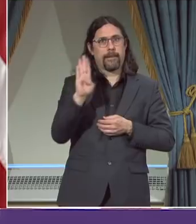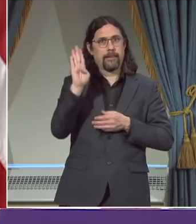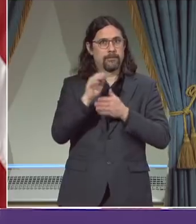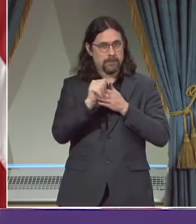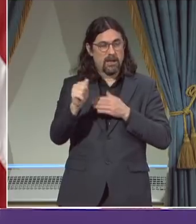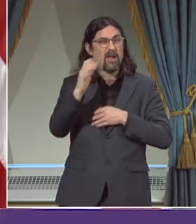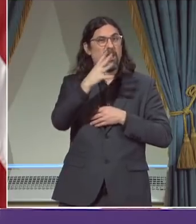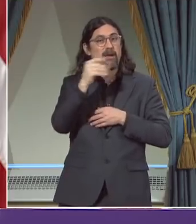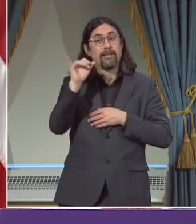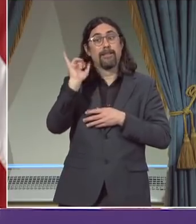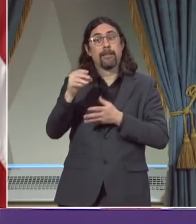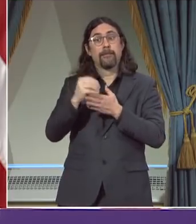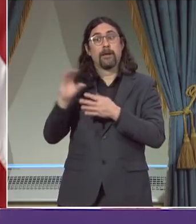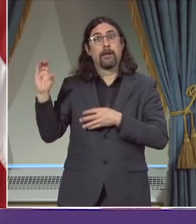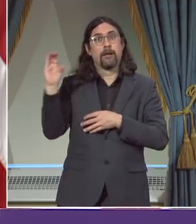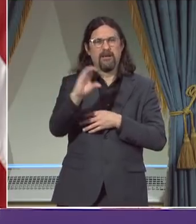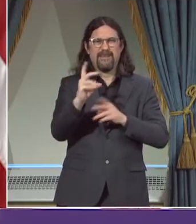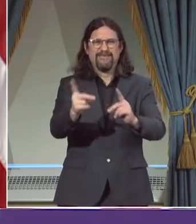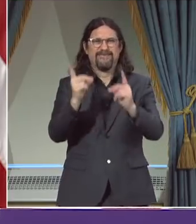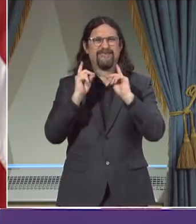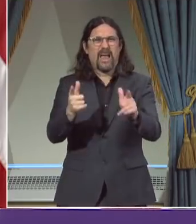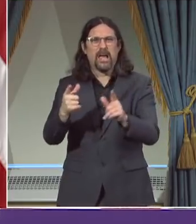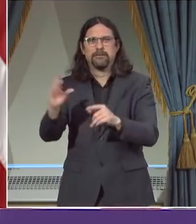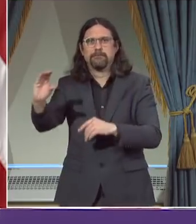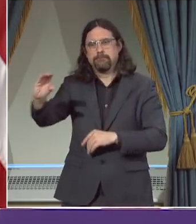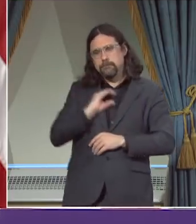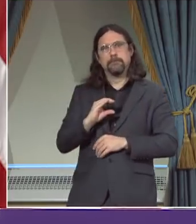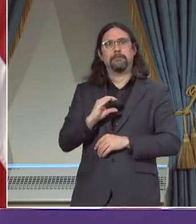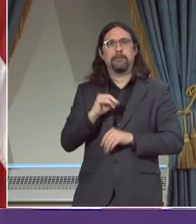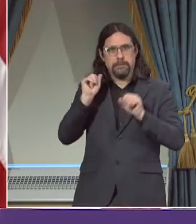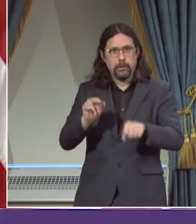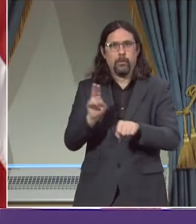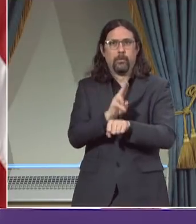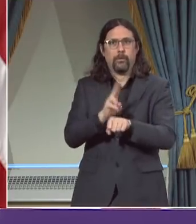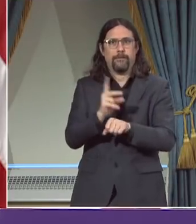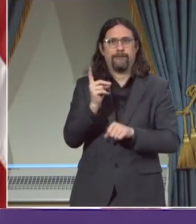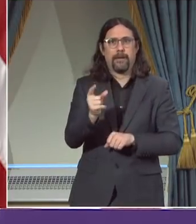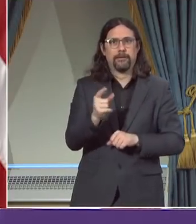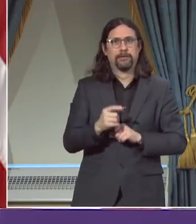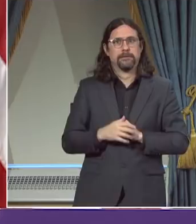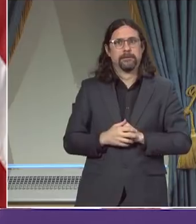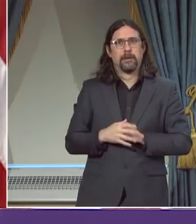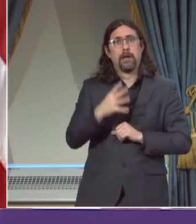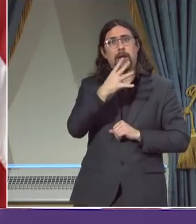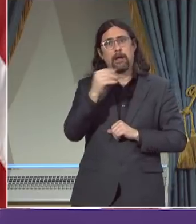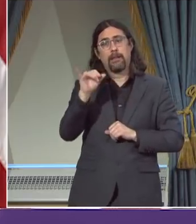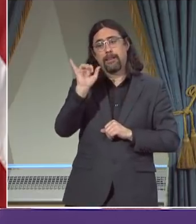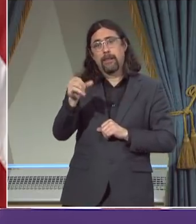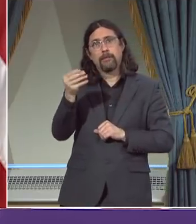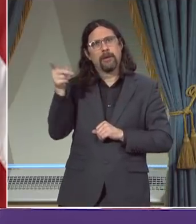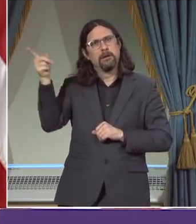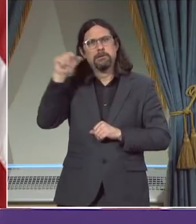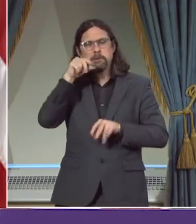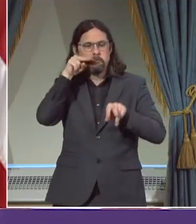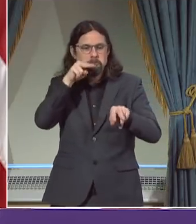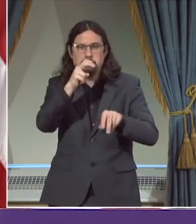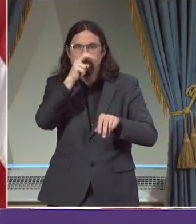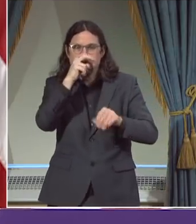CONVERSATIONS THAT WE WILL HAVE ACCESS TO THAT MNEOYVE RY QUICKLY AND UNDER RULSE TATH WILL BE VERY USEFUL AND FLEXIBLE. O,S THAT'S GOOD